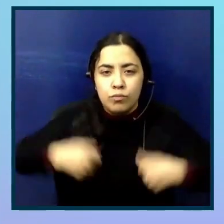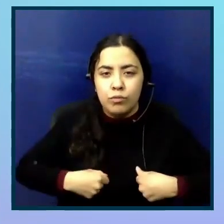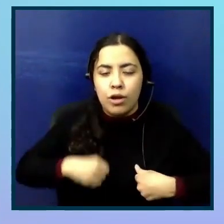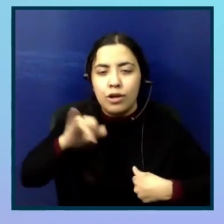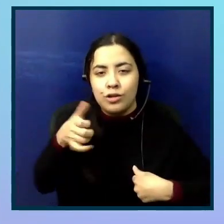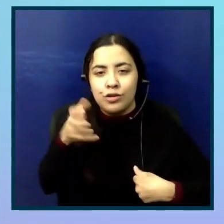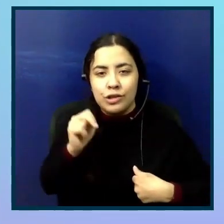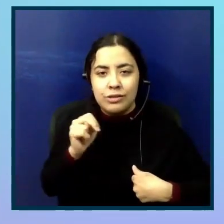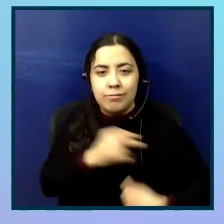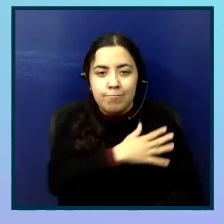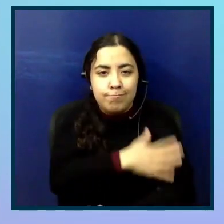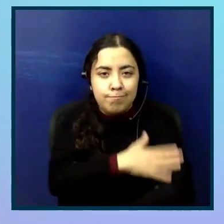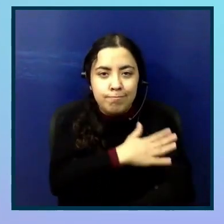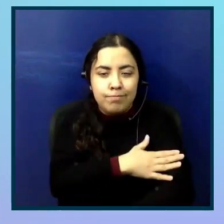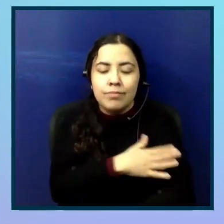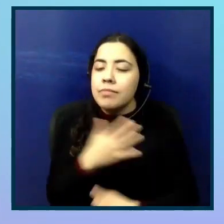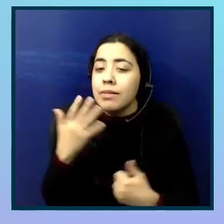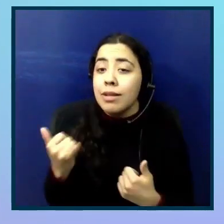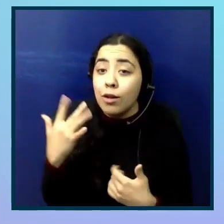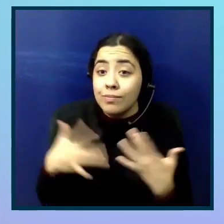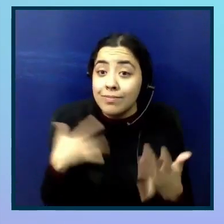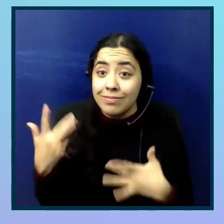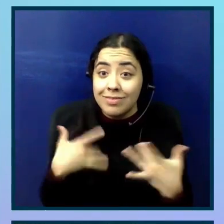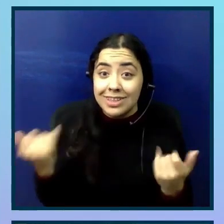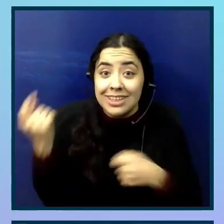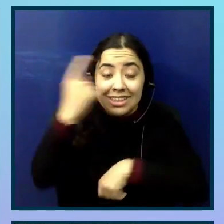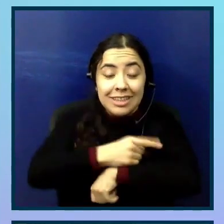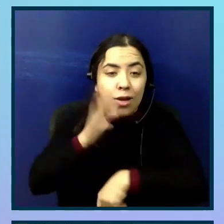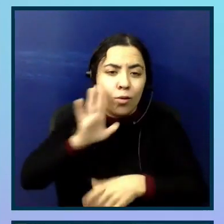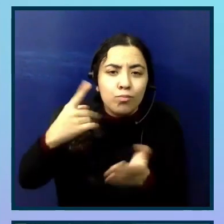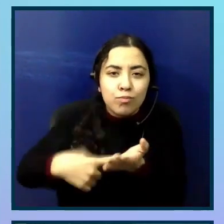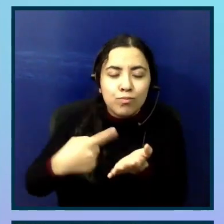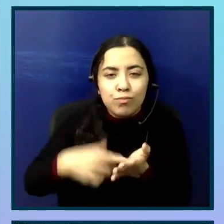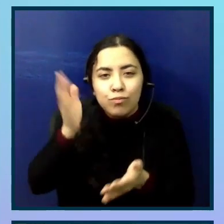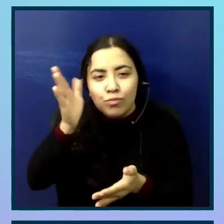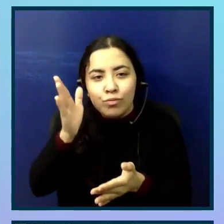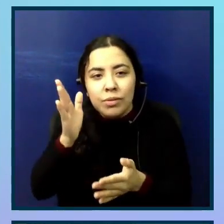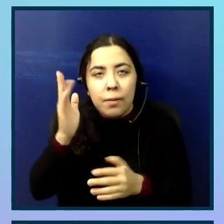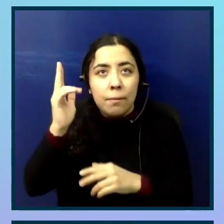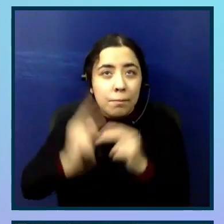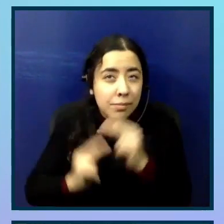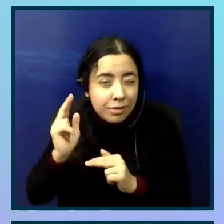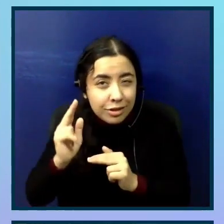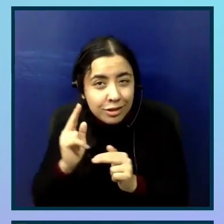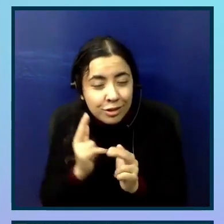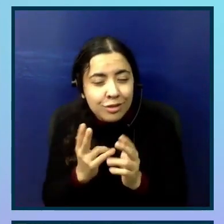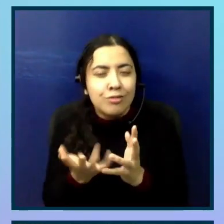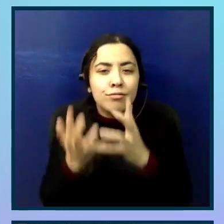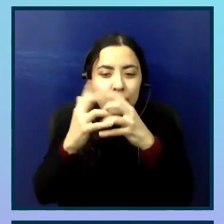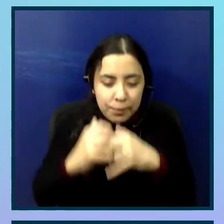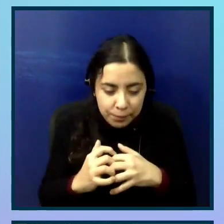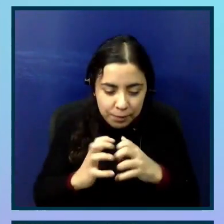And we are very excited today to speak to you all about building or rebuilding accessible products from the ground up.